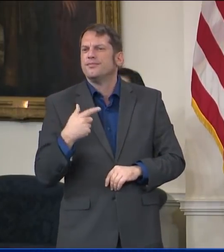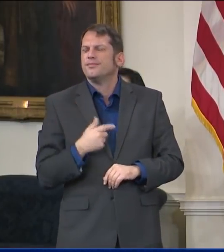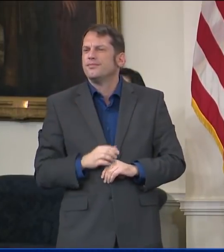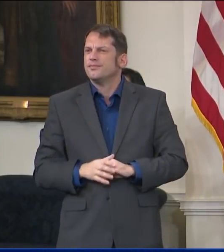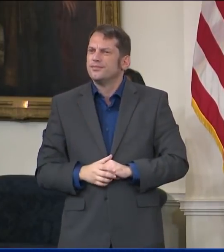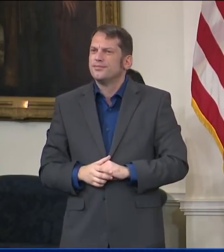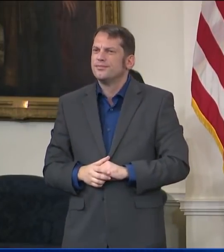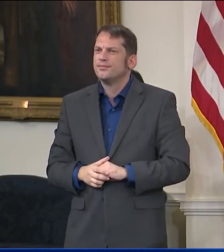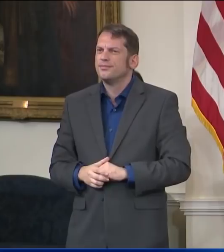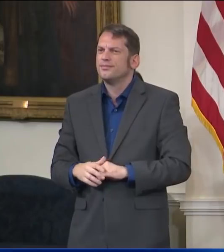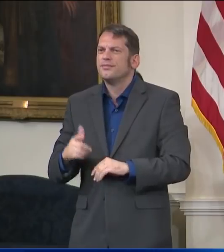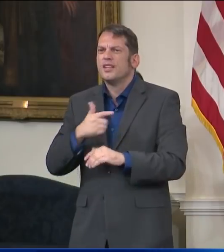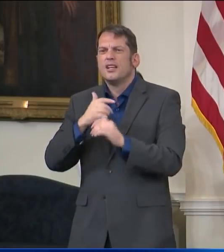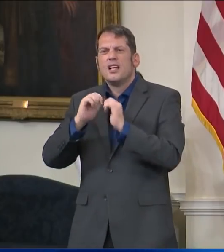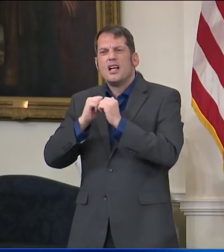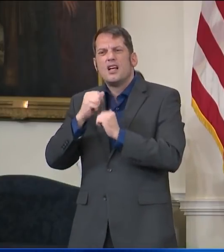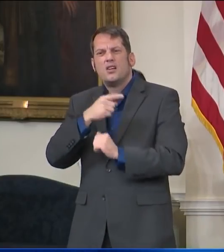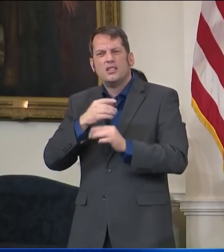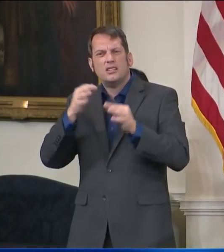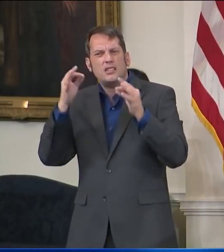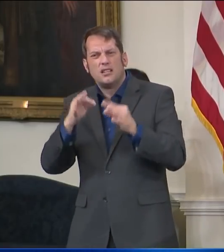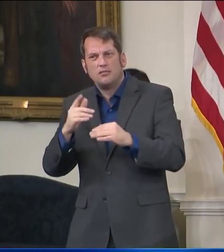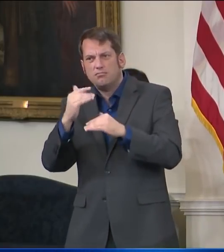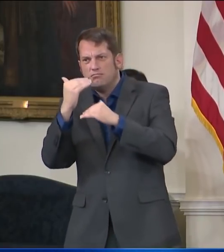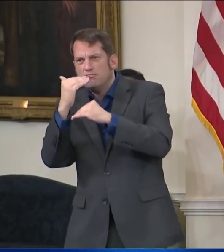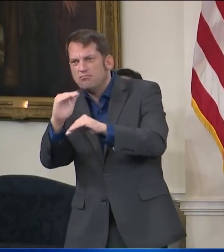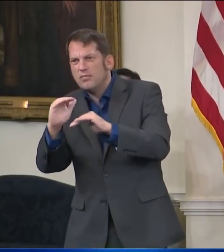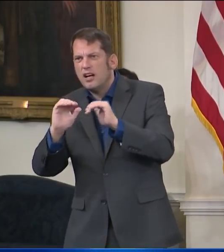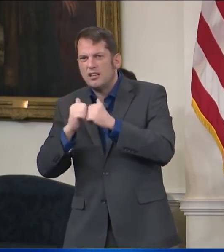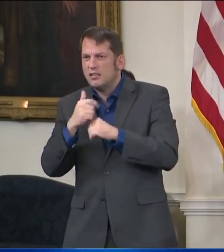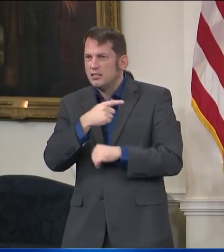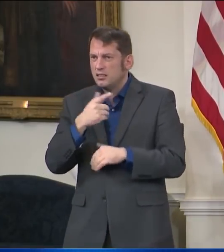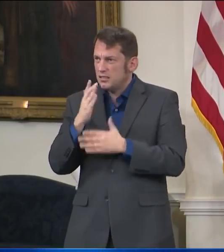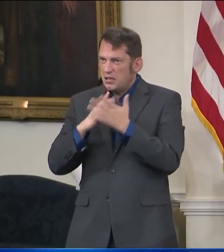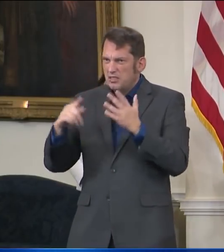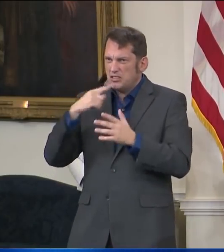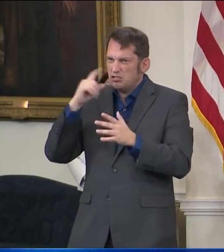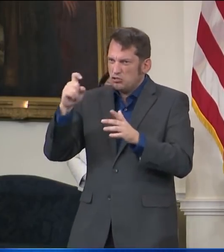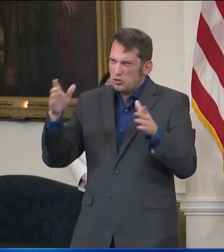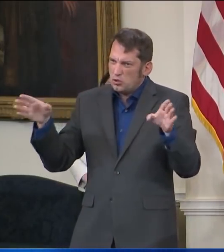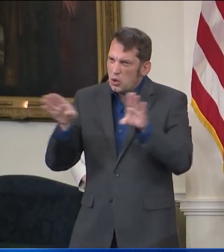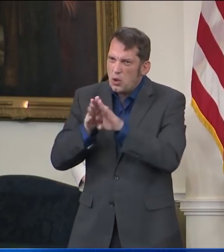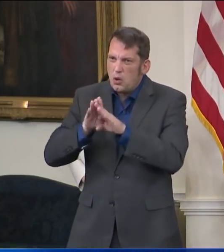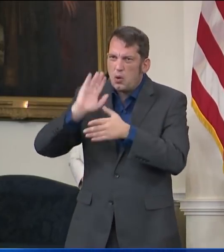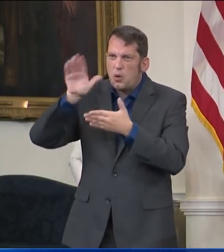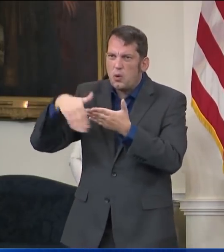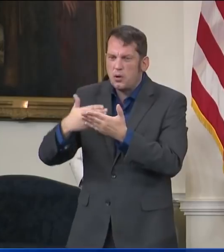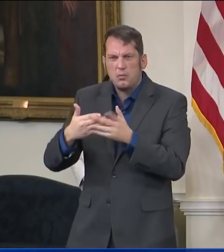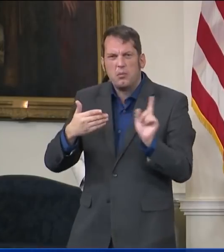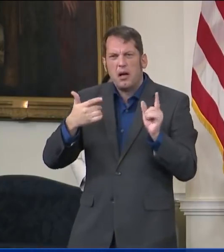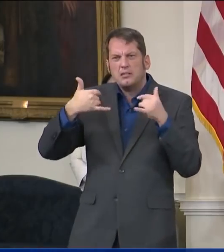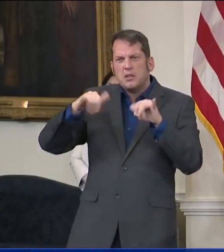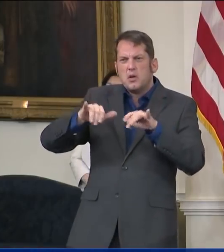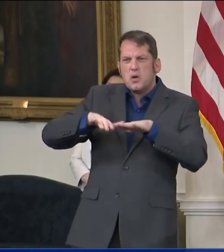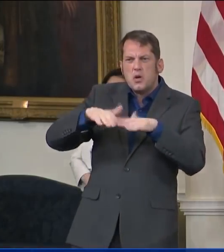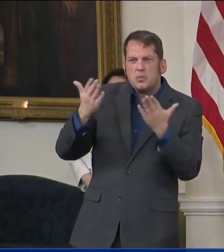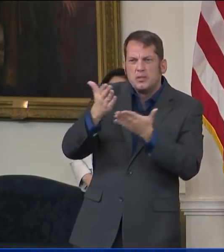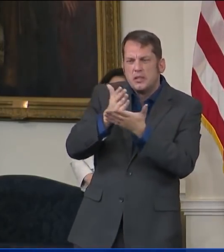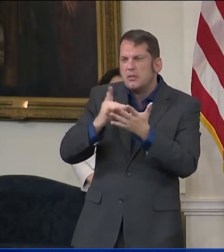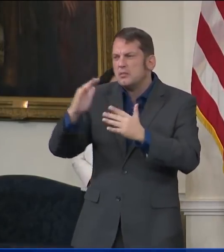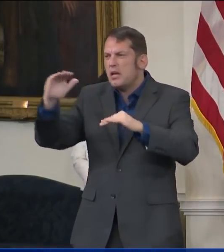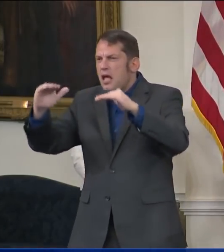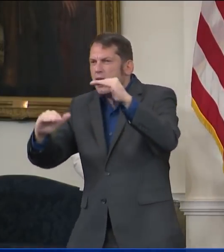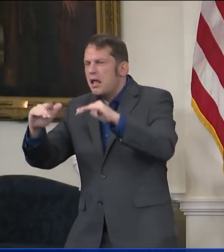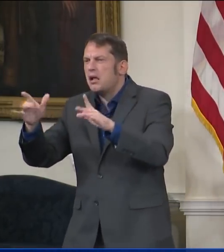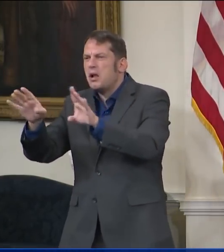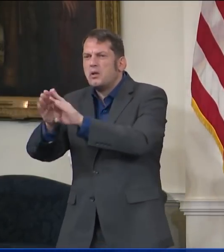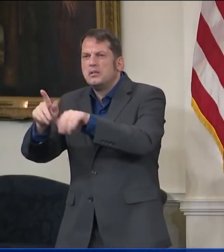HOW ARE YOU DECIDING HOW FAR IT GOES SOME PEOPLE ARE SAYING LET’S GO ALL THE WAY RIGHT NOW.